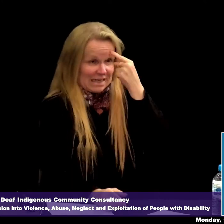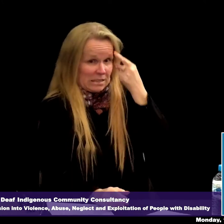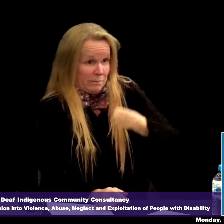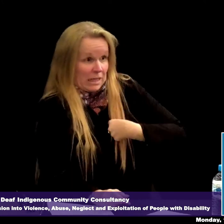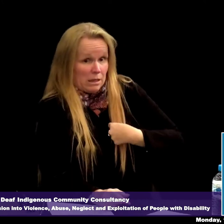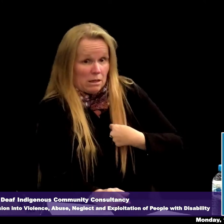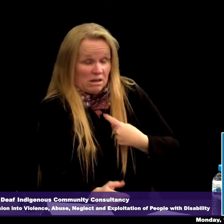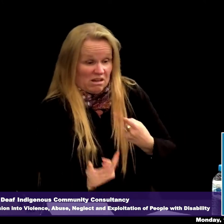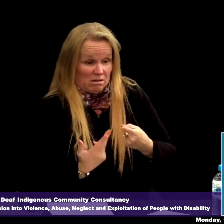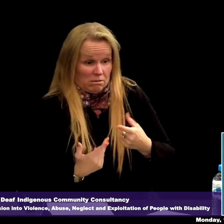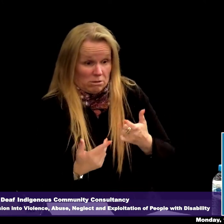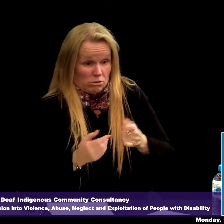That doesn't make economic sense to me.